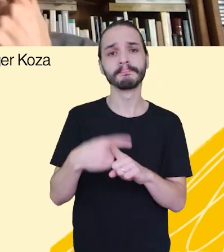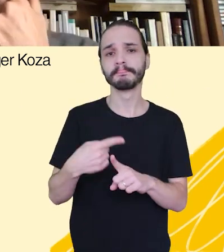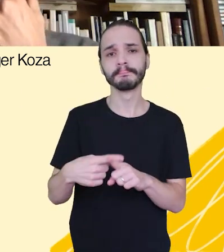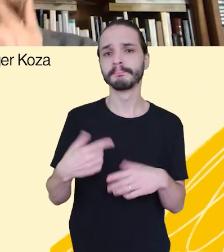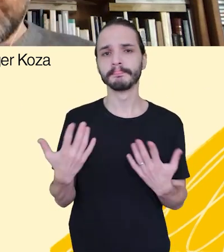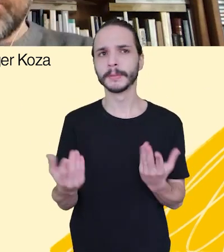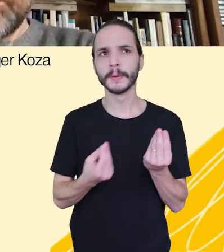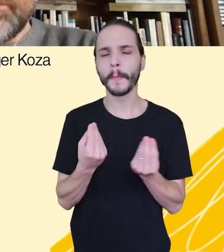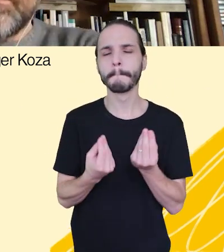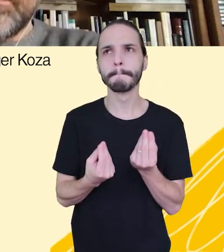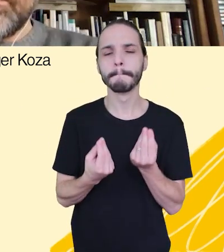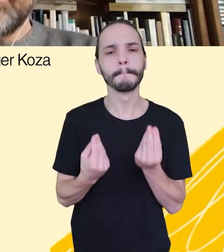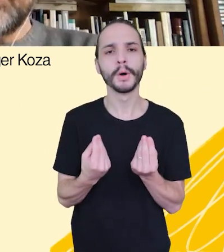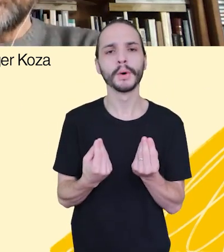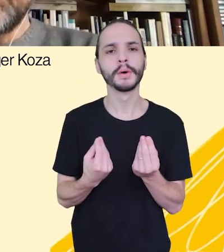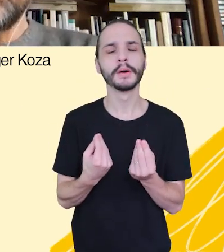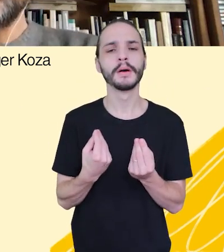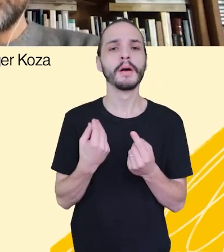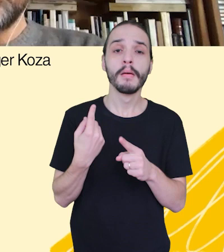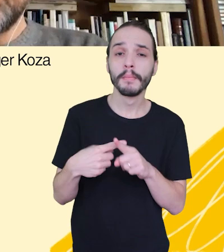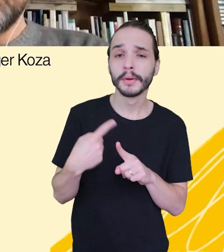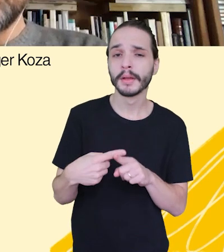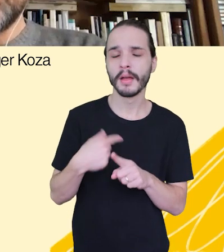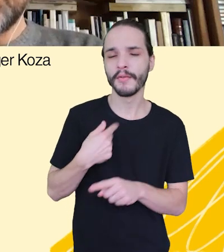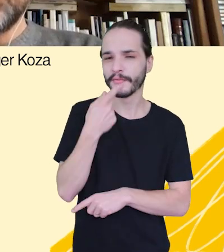because of what I was talking before in The Dreamed Path